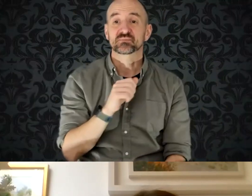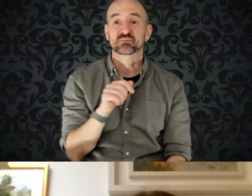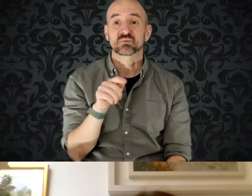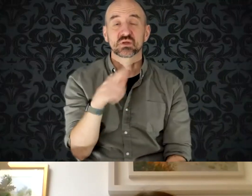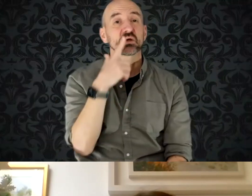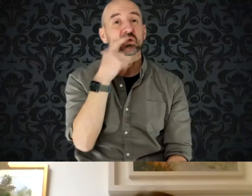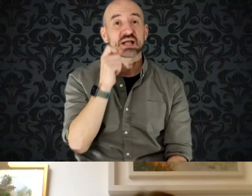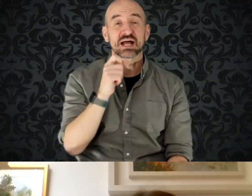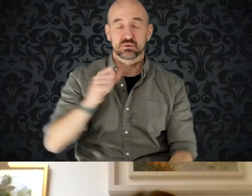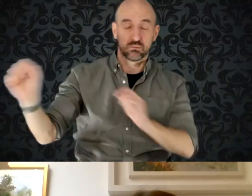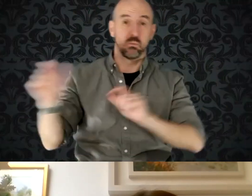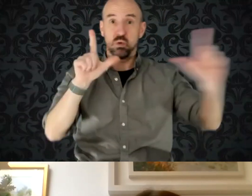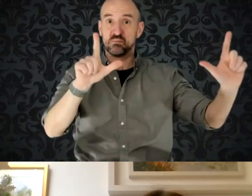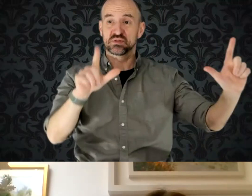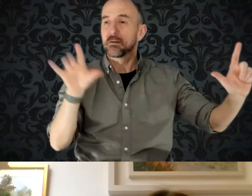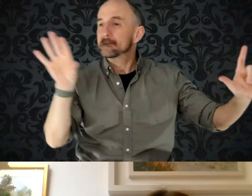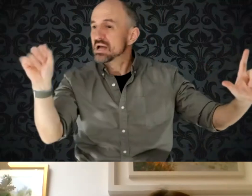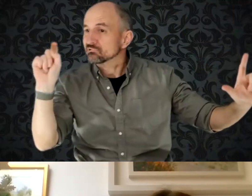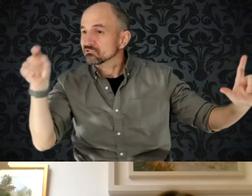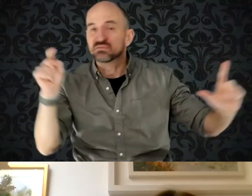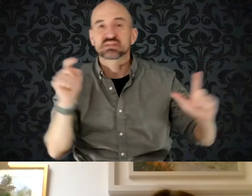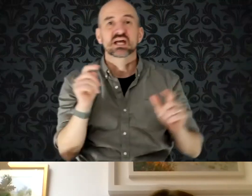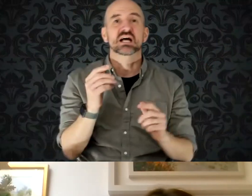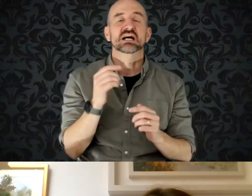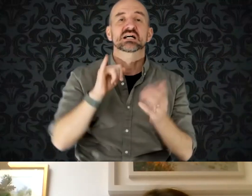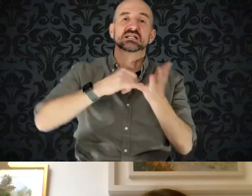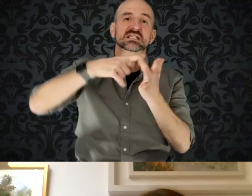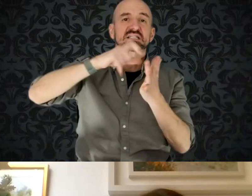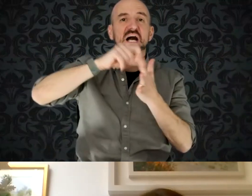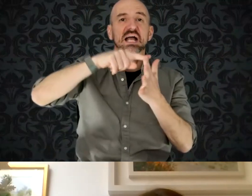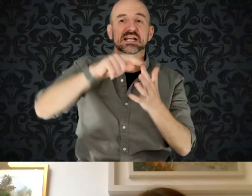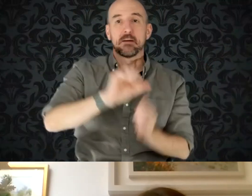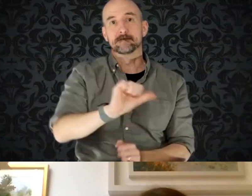hands when we are talking about accessible garden design. Mark, we are delighted to